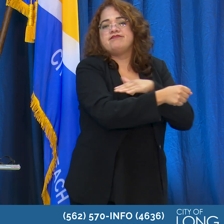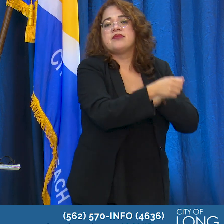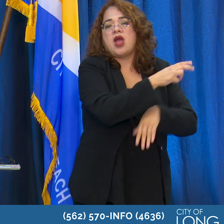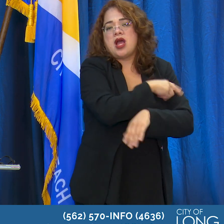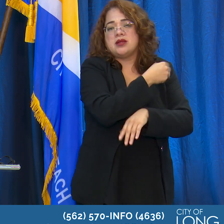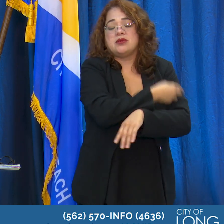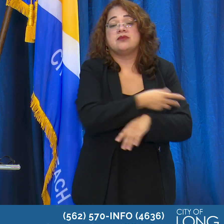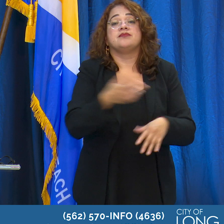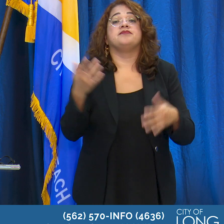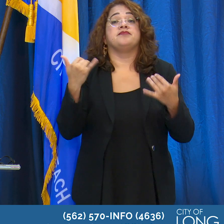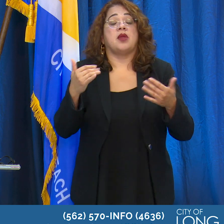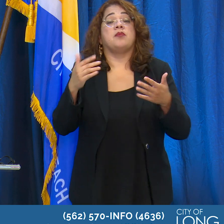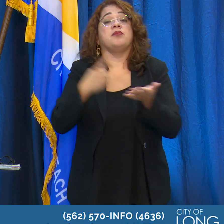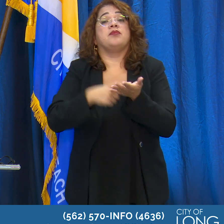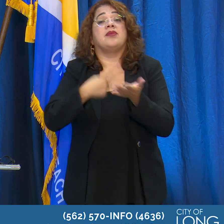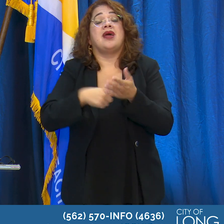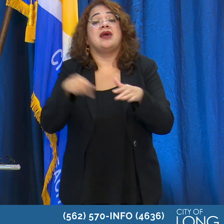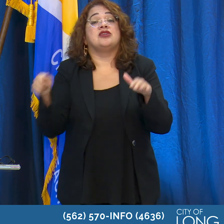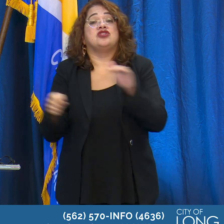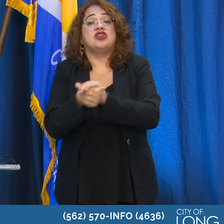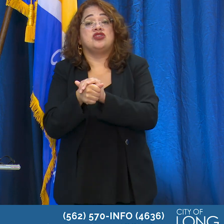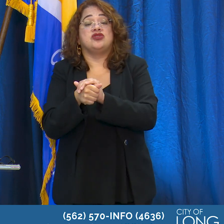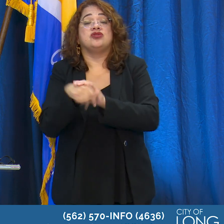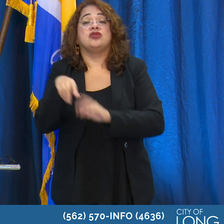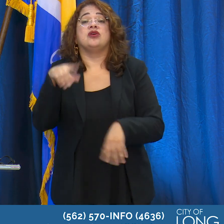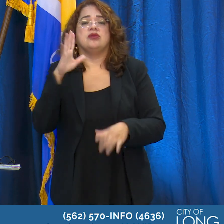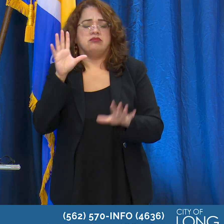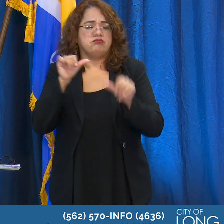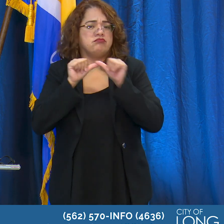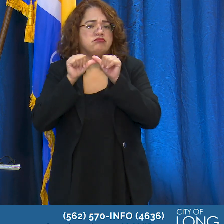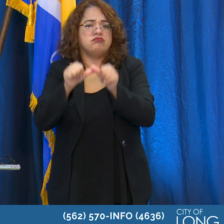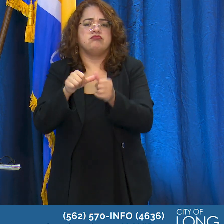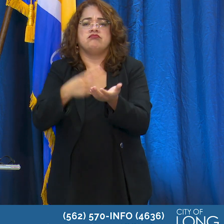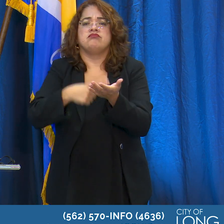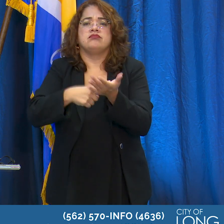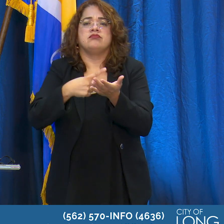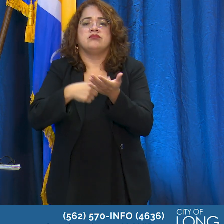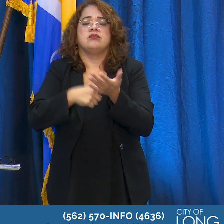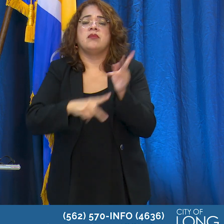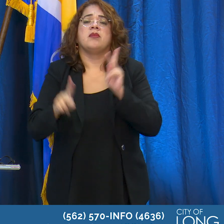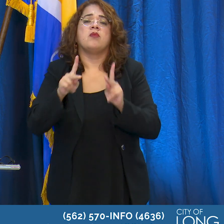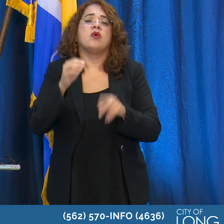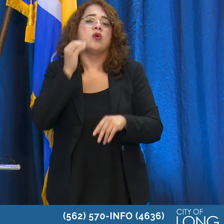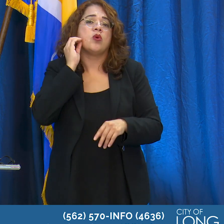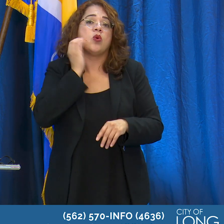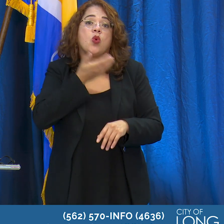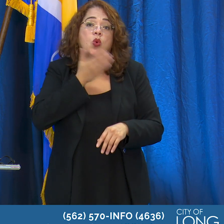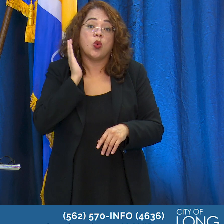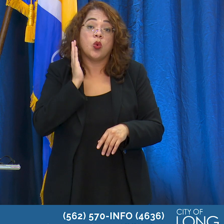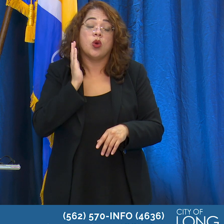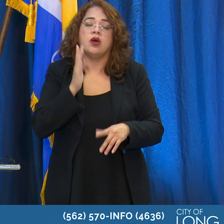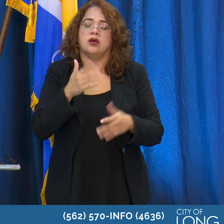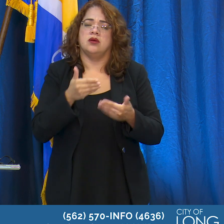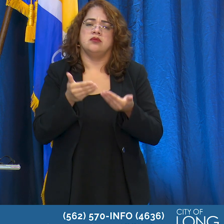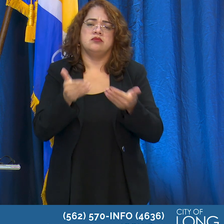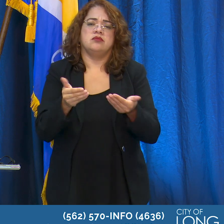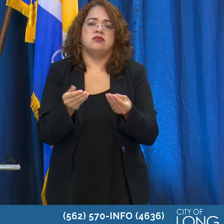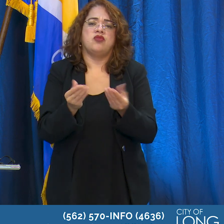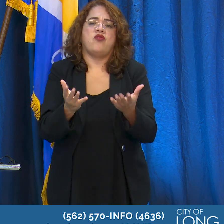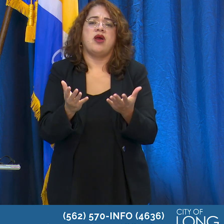sheltering. So we do continue to work to provide shelter to our people experiencing homelessness in the city. We have our project room key site which